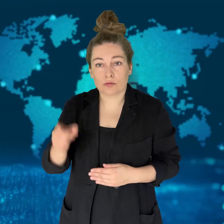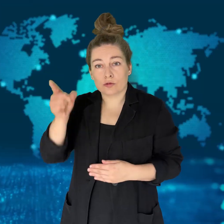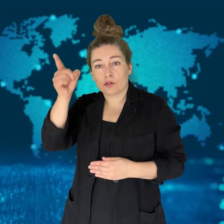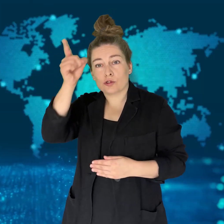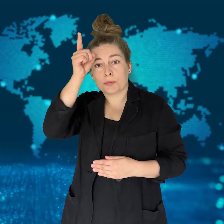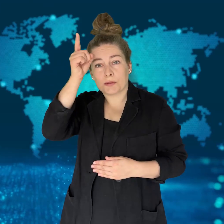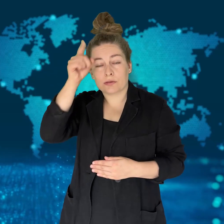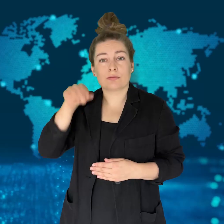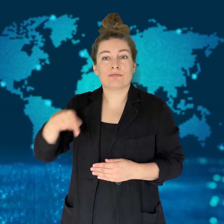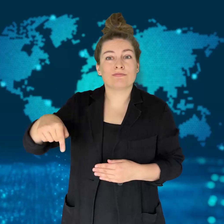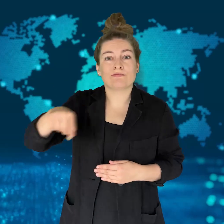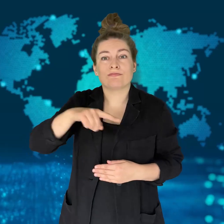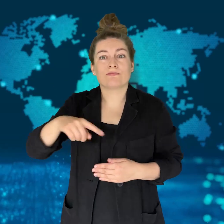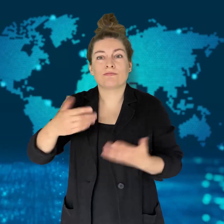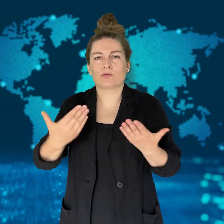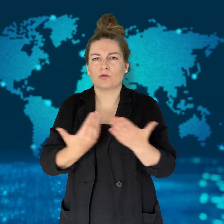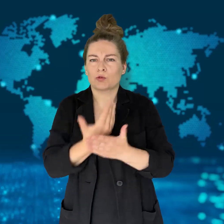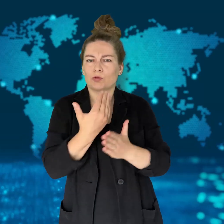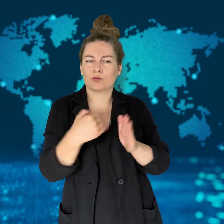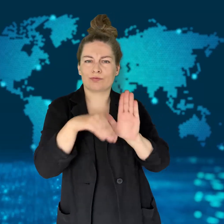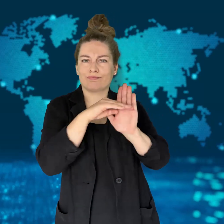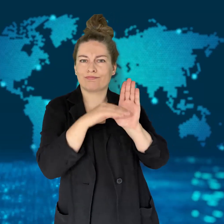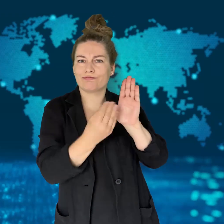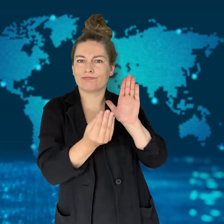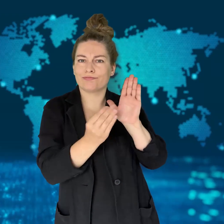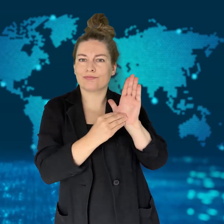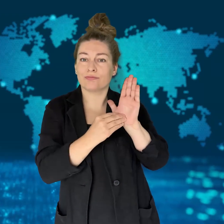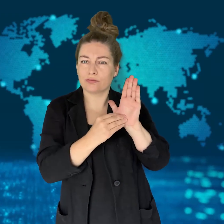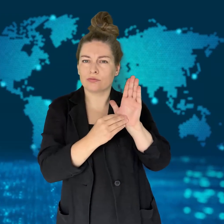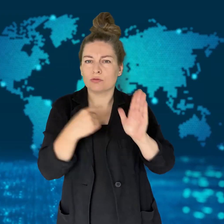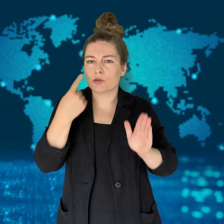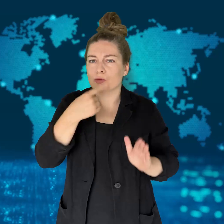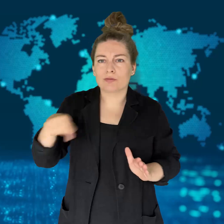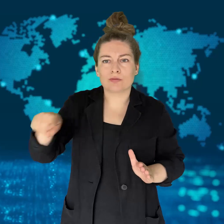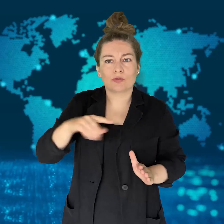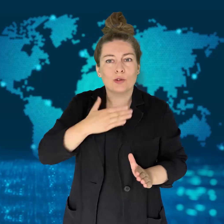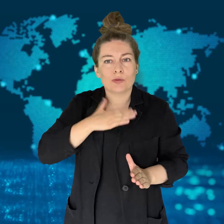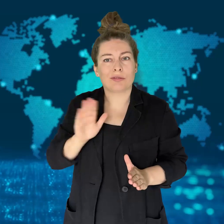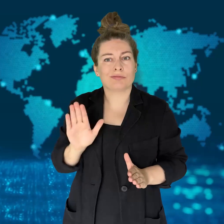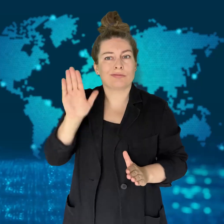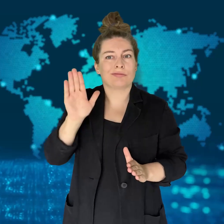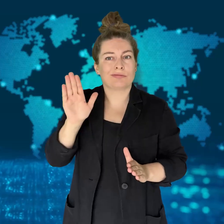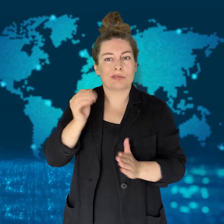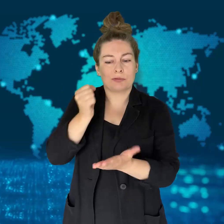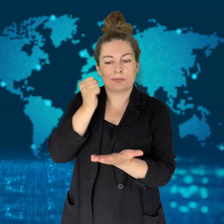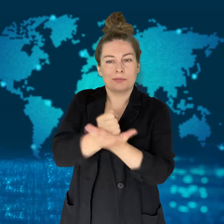[MONIKA]: Germany will demand its new citizens to declare